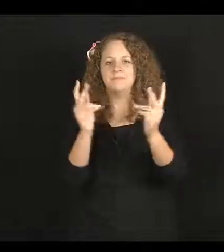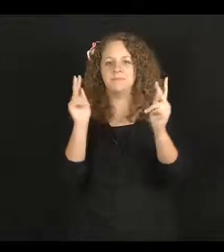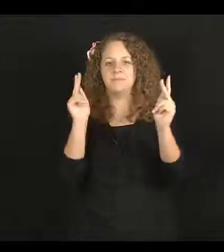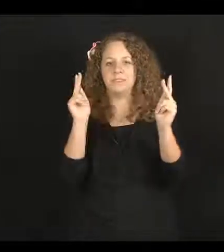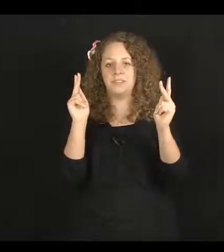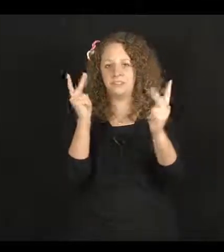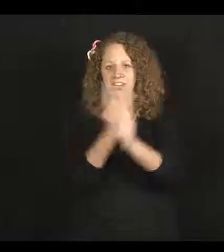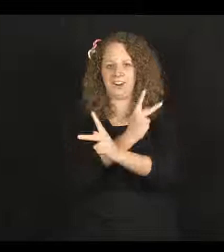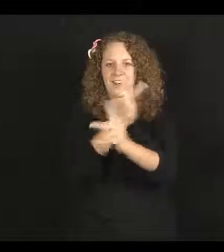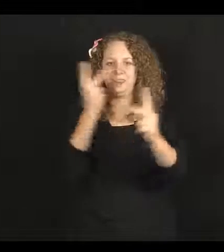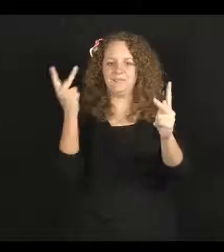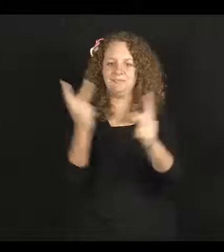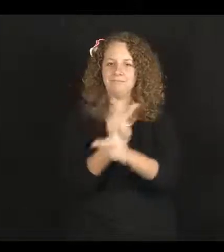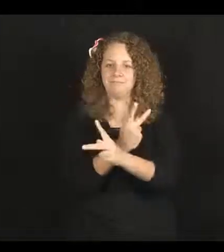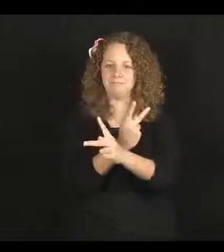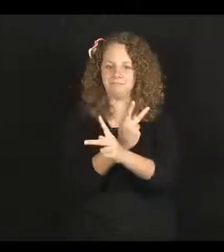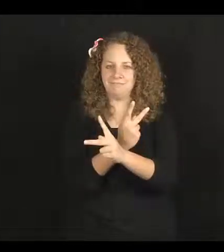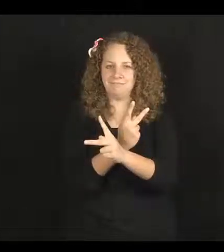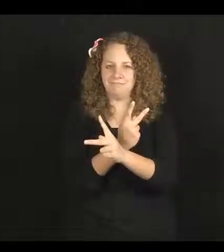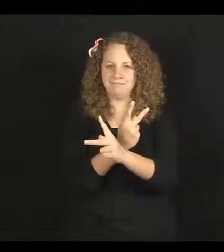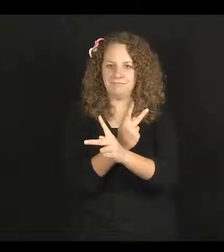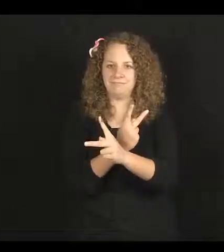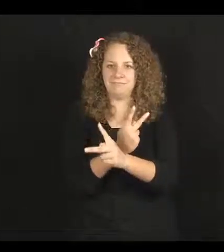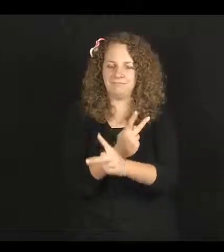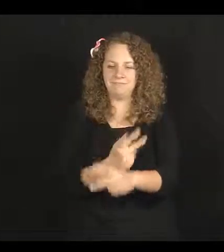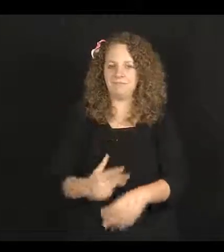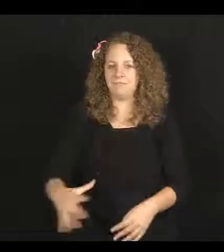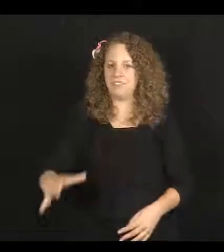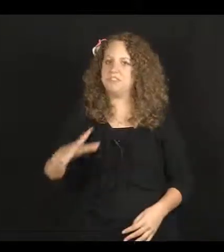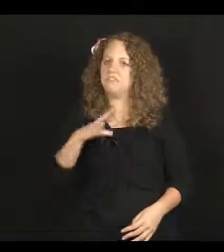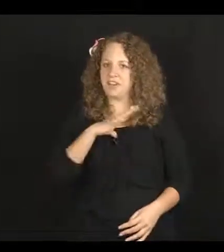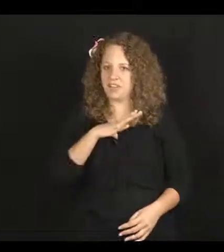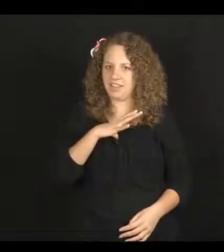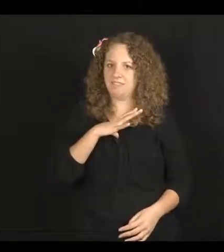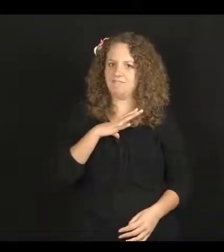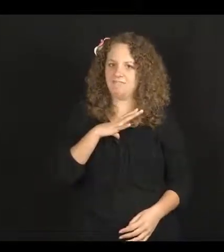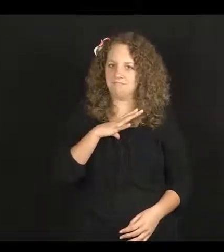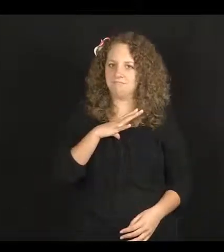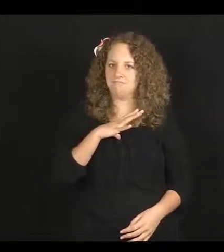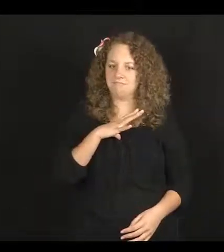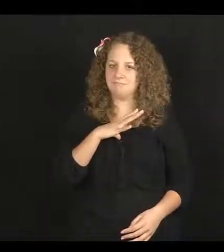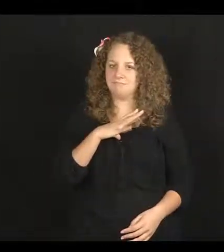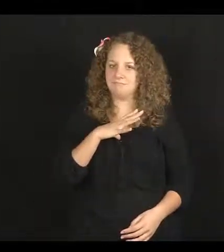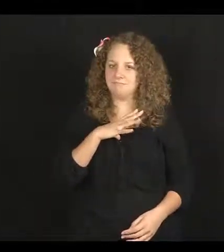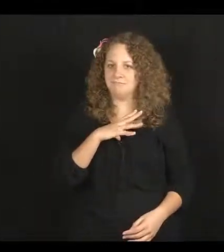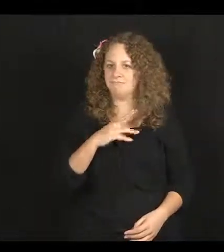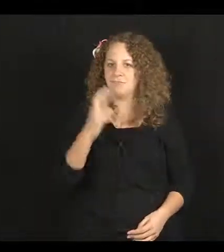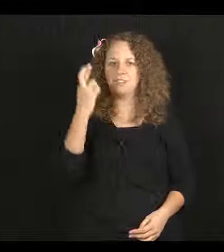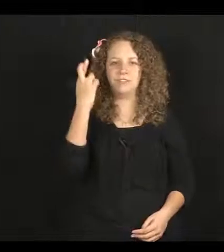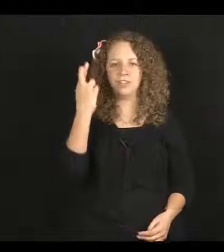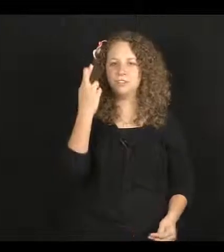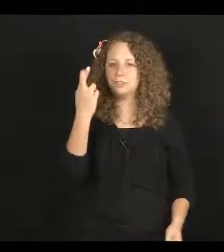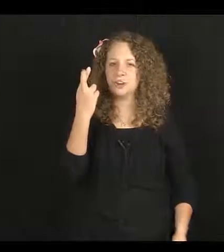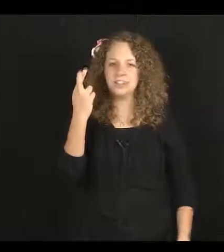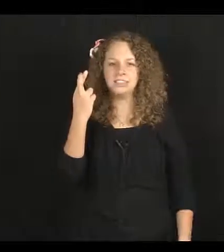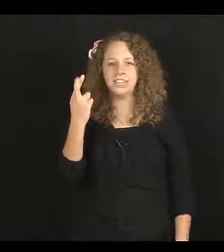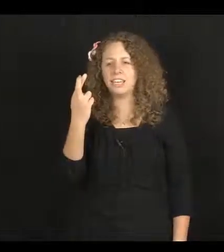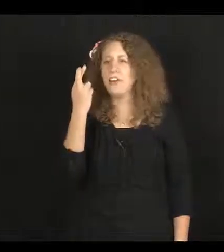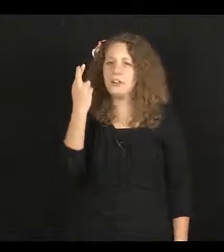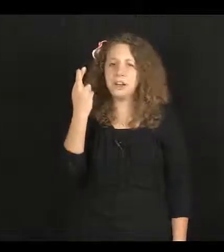FIGURE-OUT FINE FINGER-CROSSED … like oh I hope so,